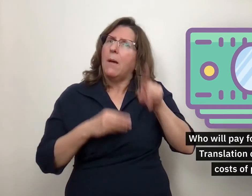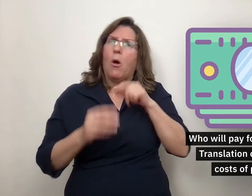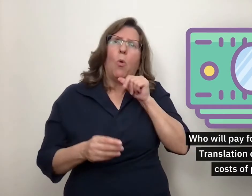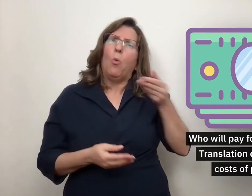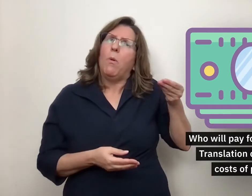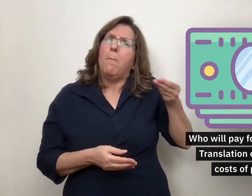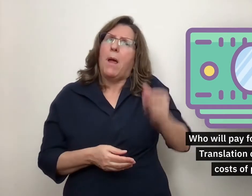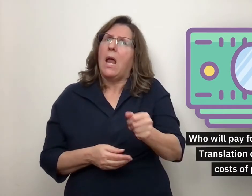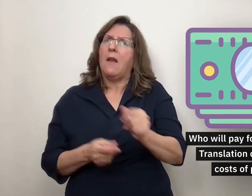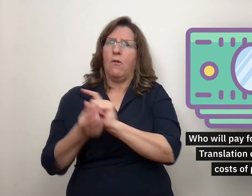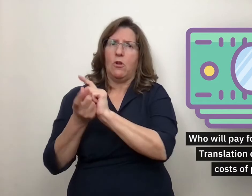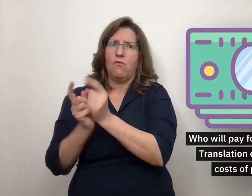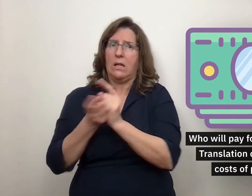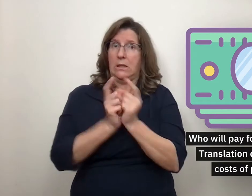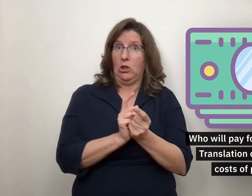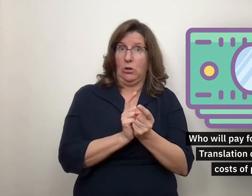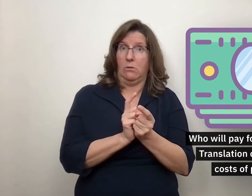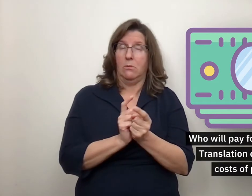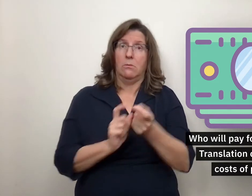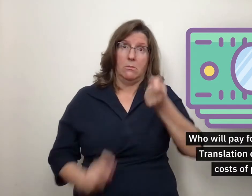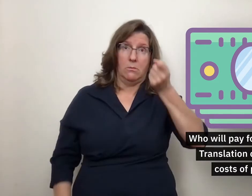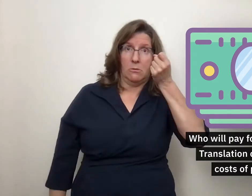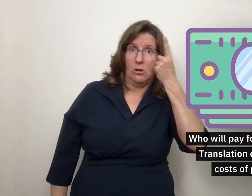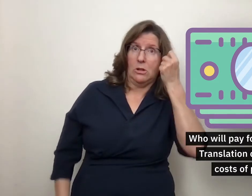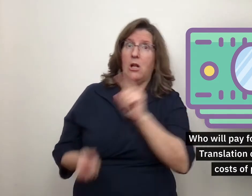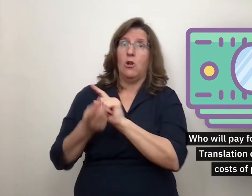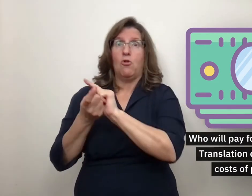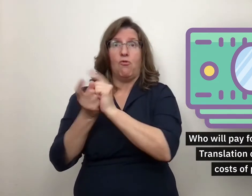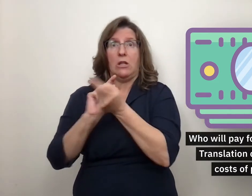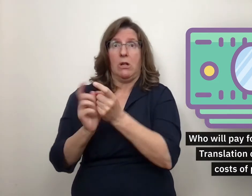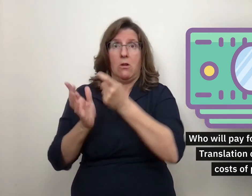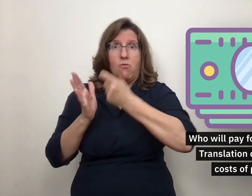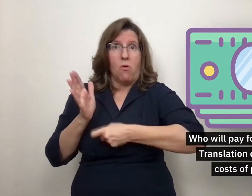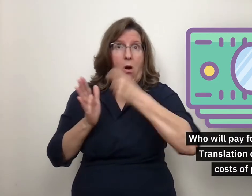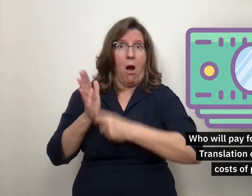Another consideration is how the translation will be paid for.